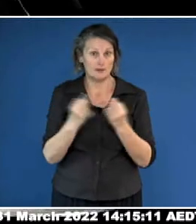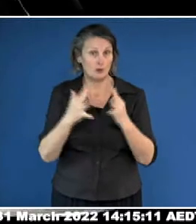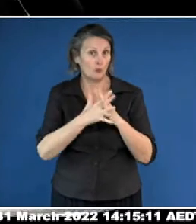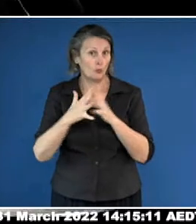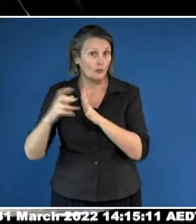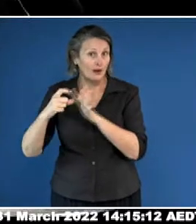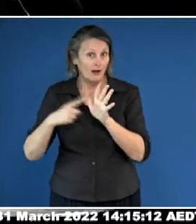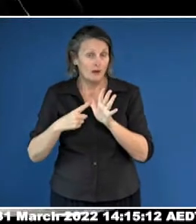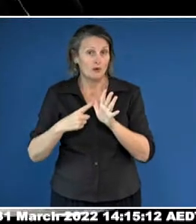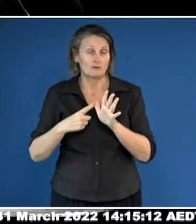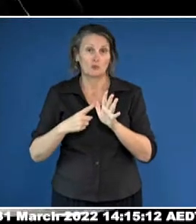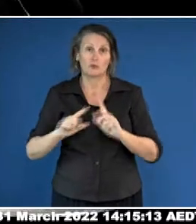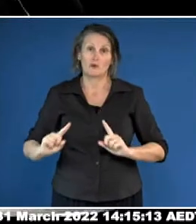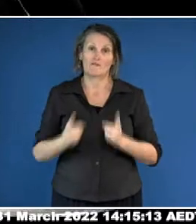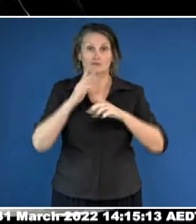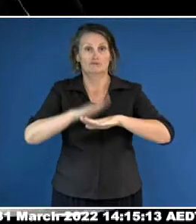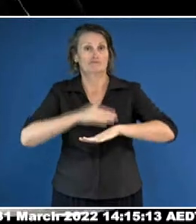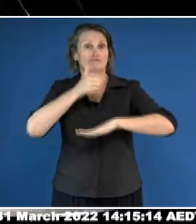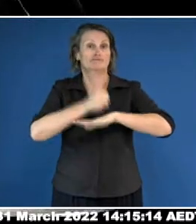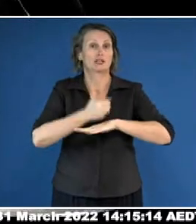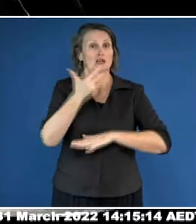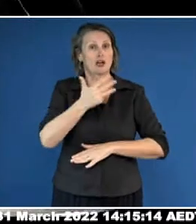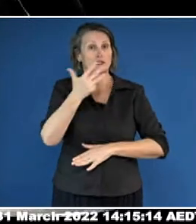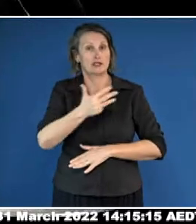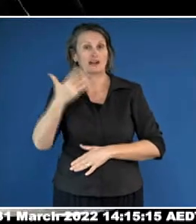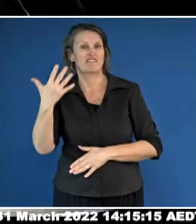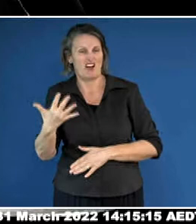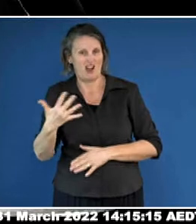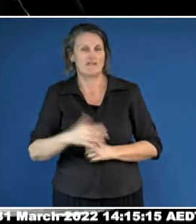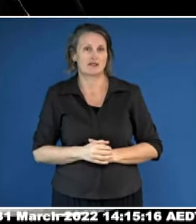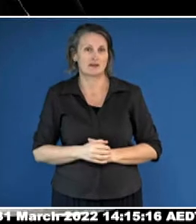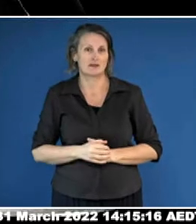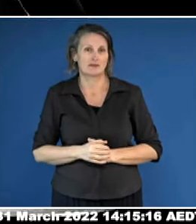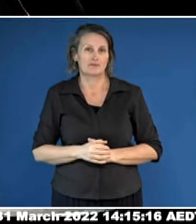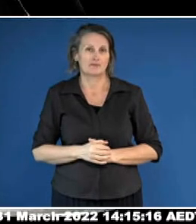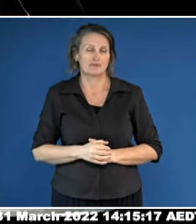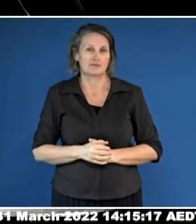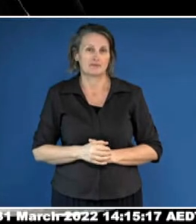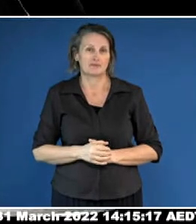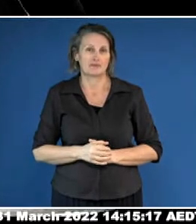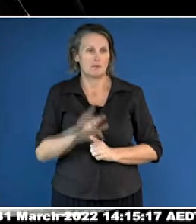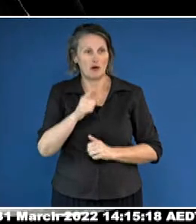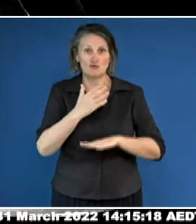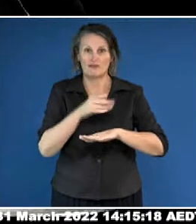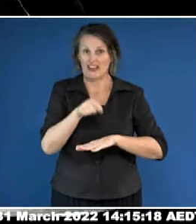incorporated in 1995, but operated as an unfunded network within a - then national